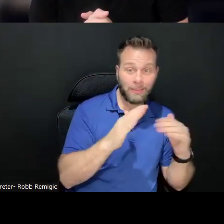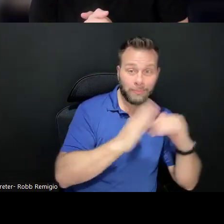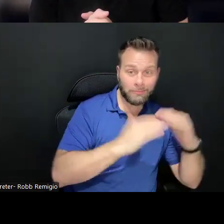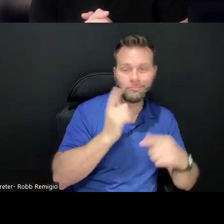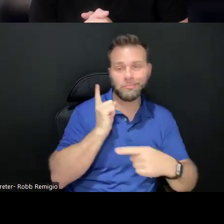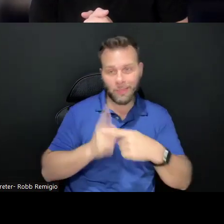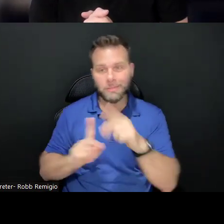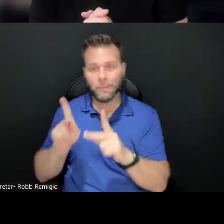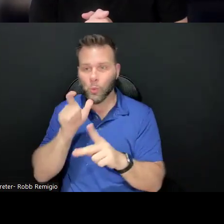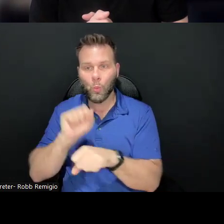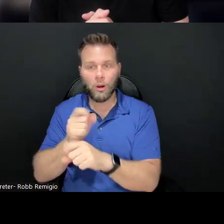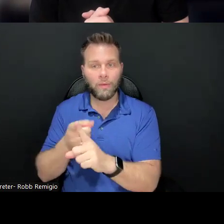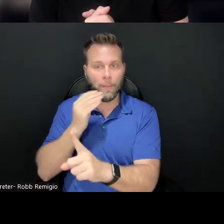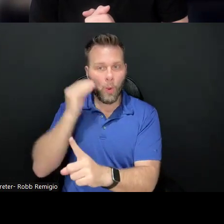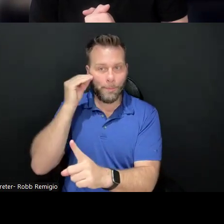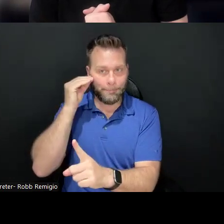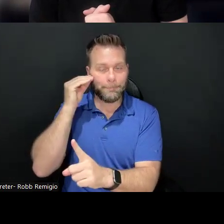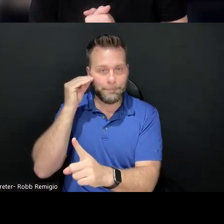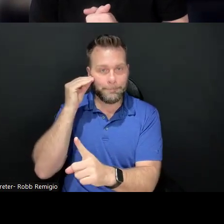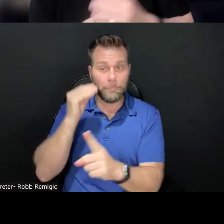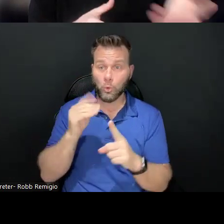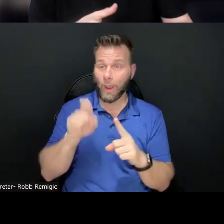alarms, are important for individuals who work at home and